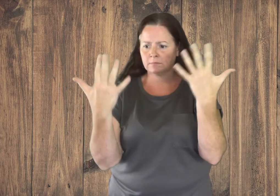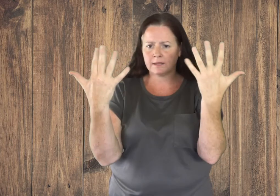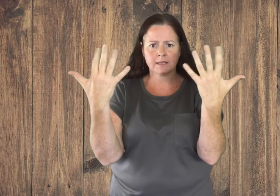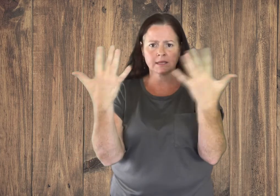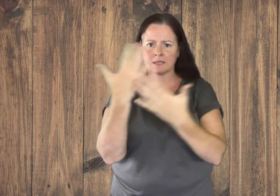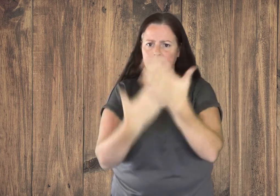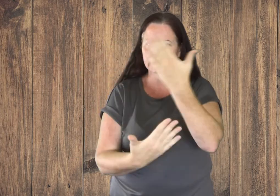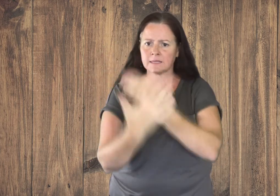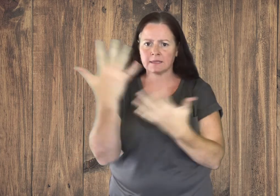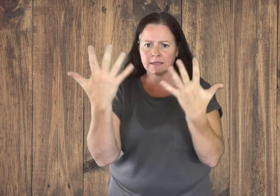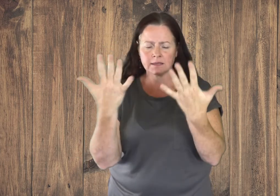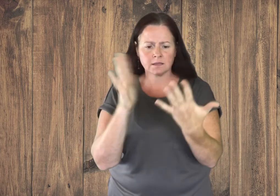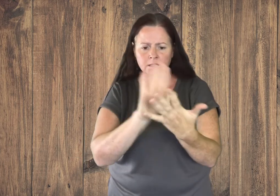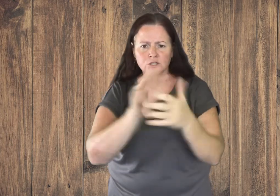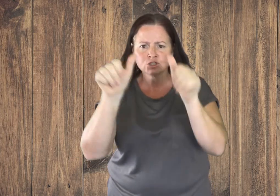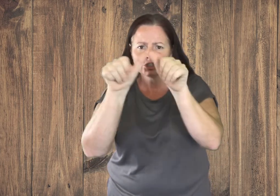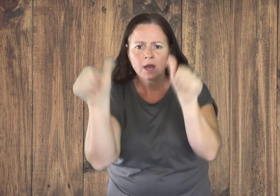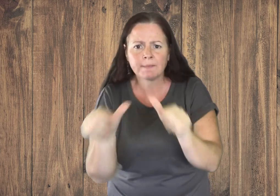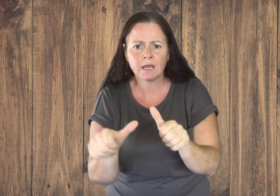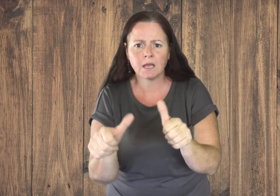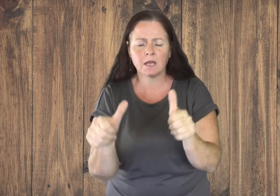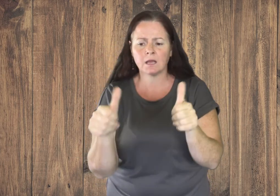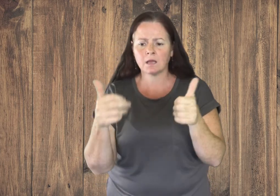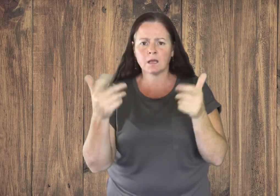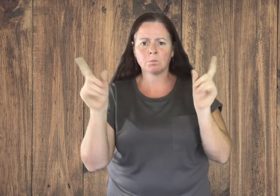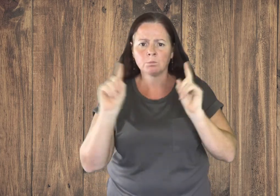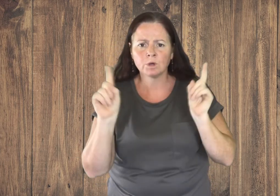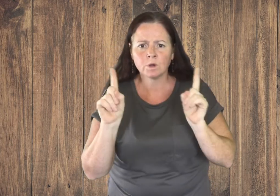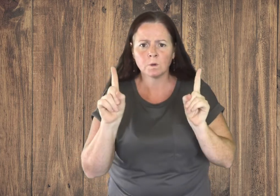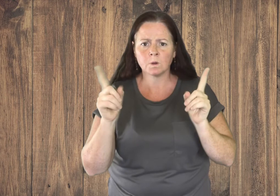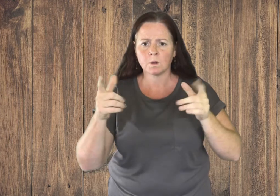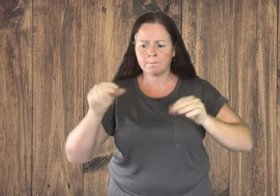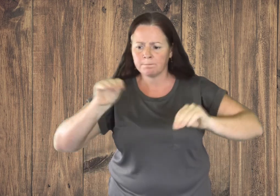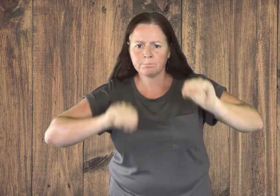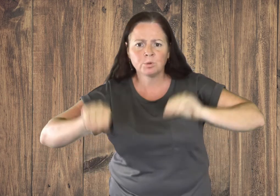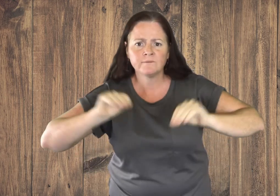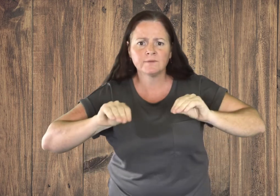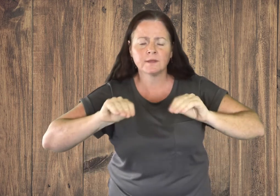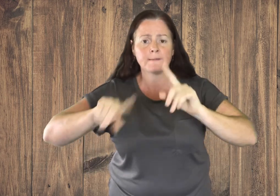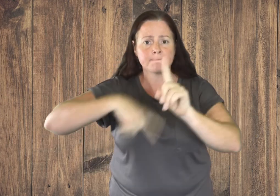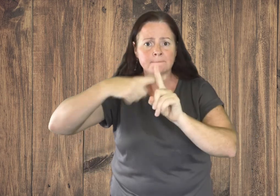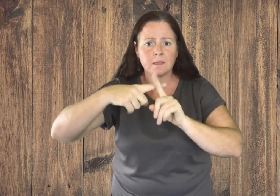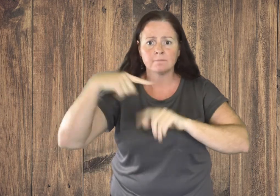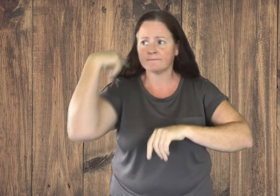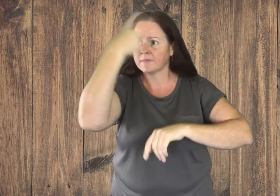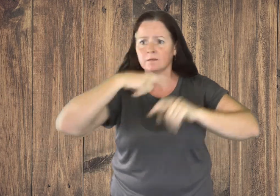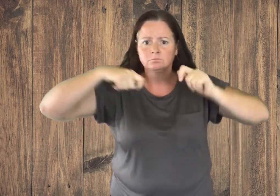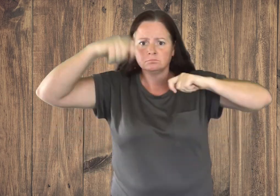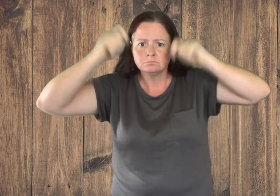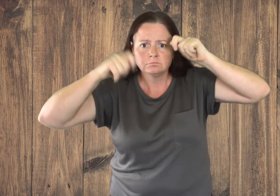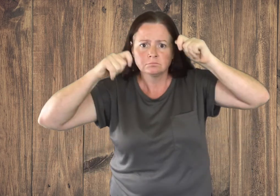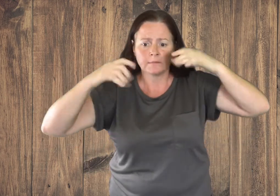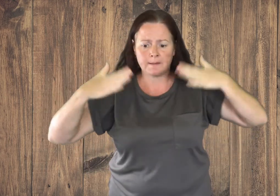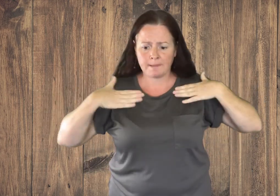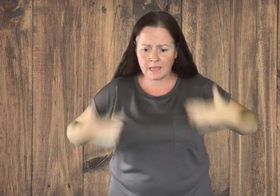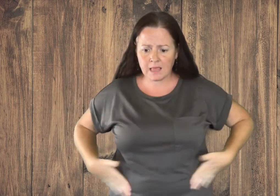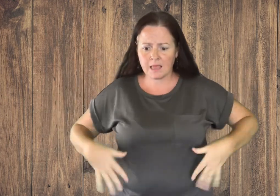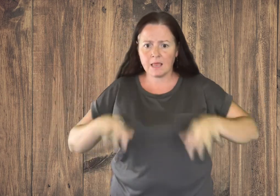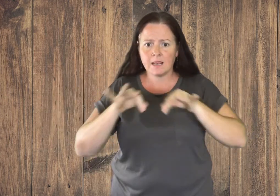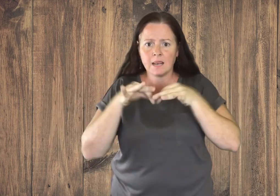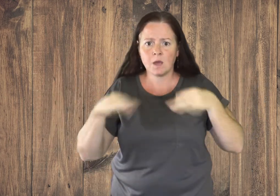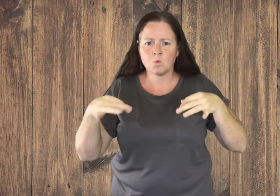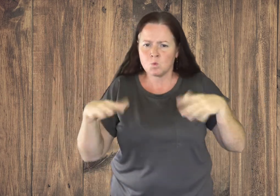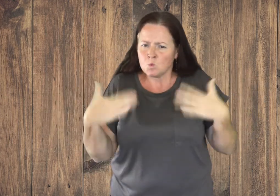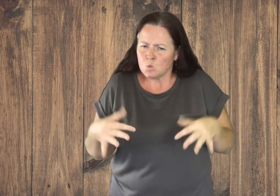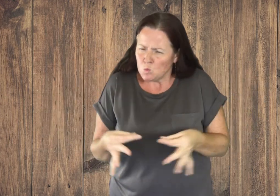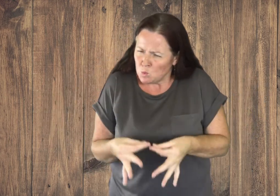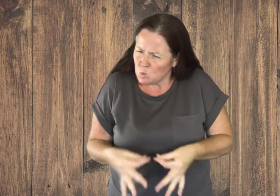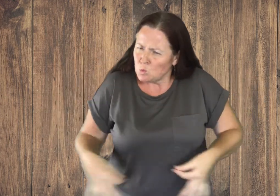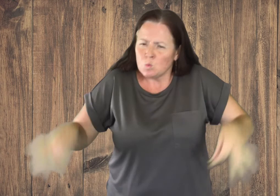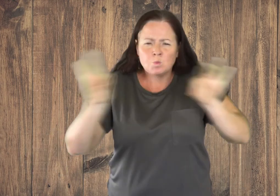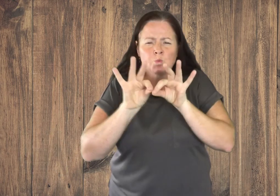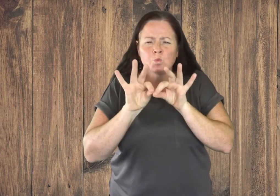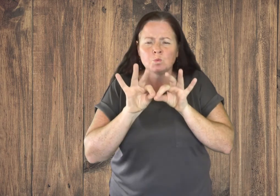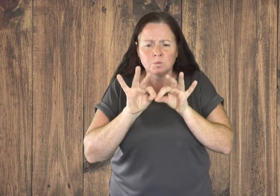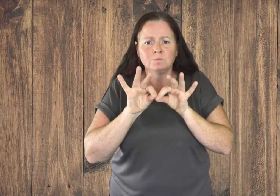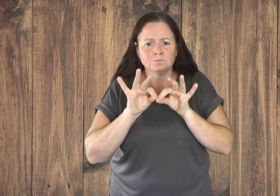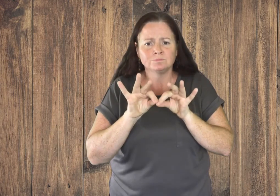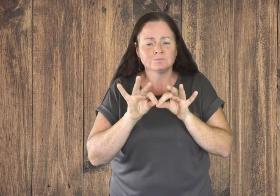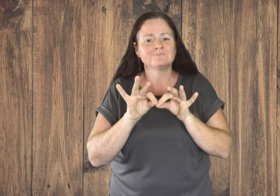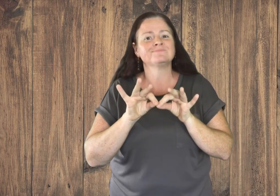... the shape, placement, and movement of the hands, facial expressions, and body movements.